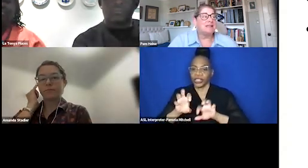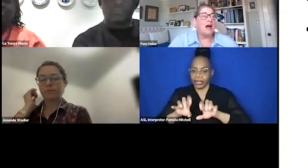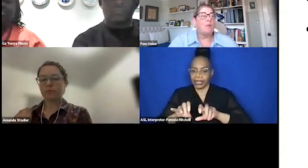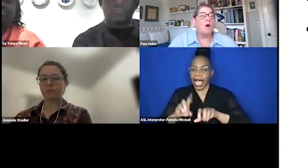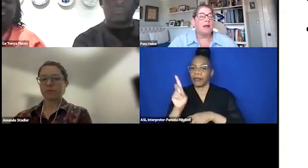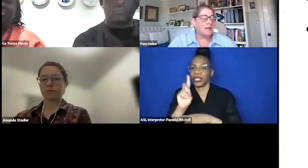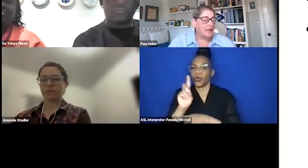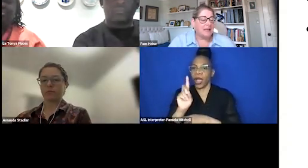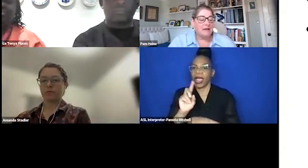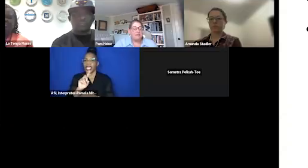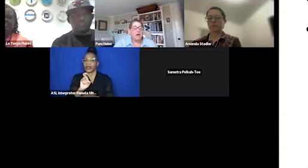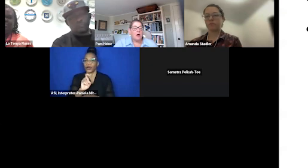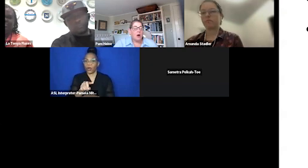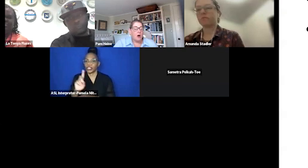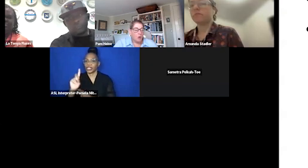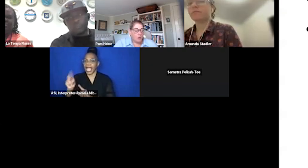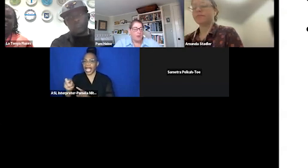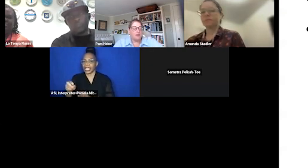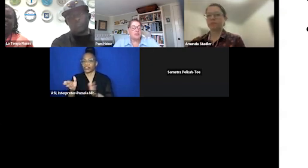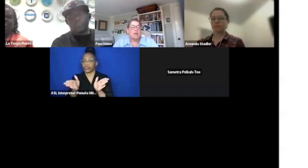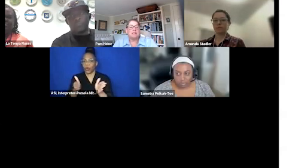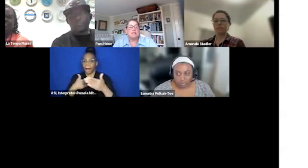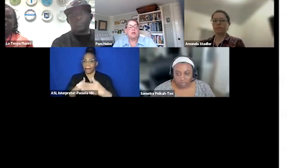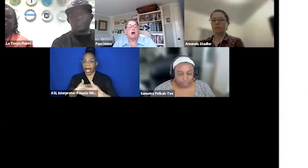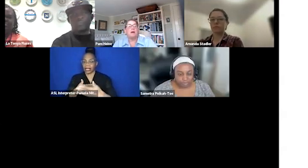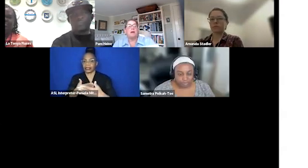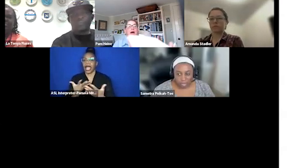And I wanna give Hope a chance to talk